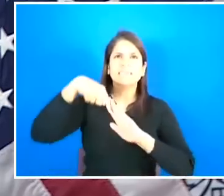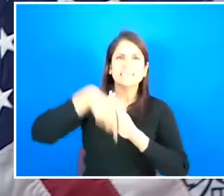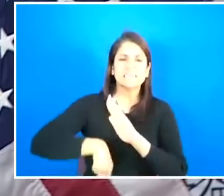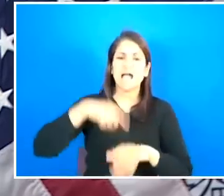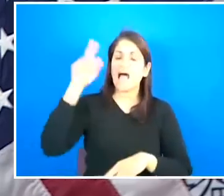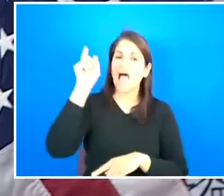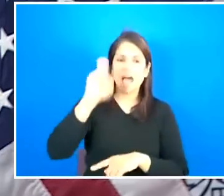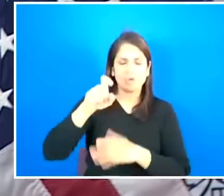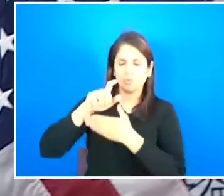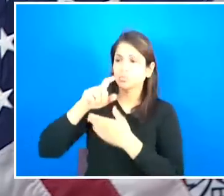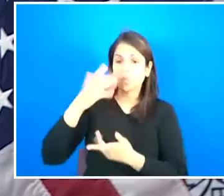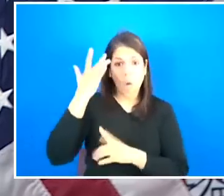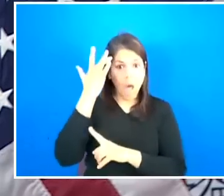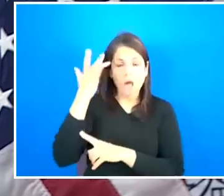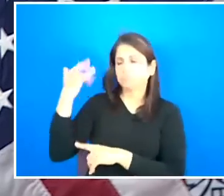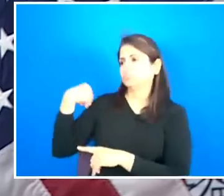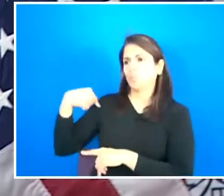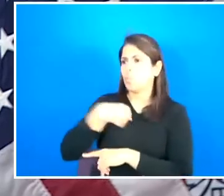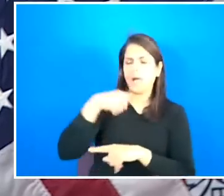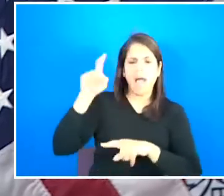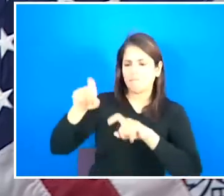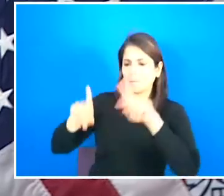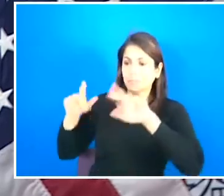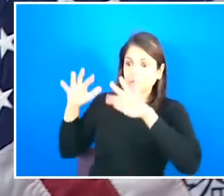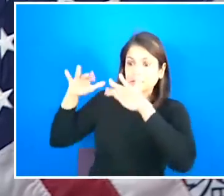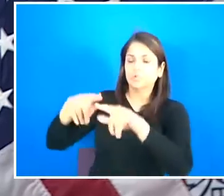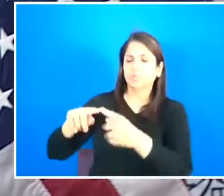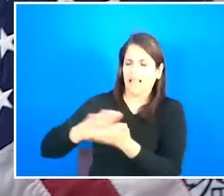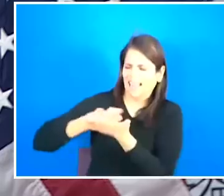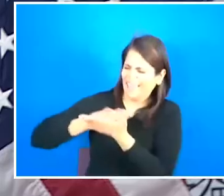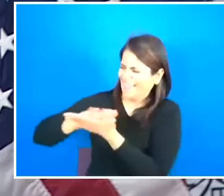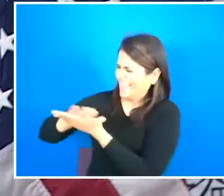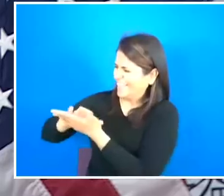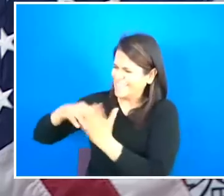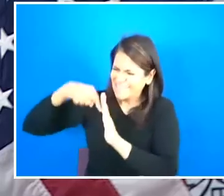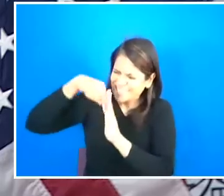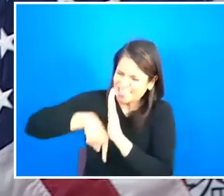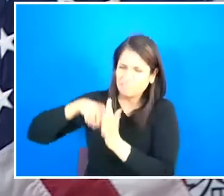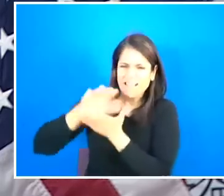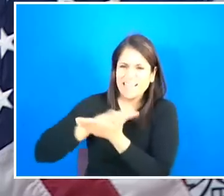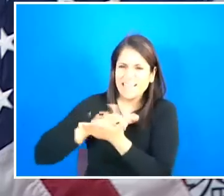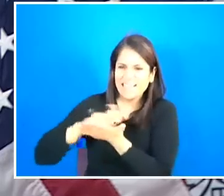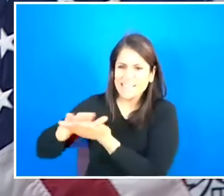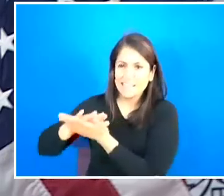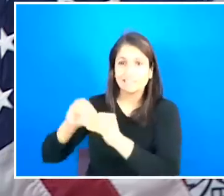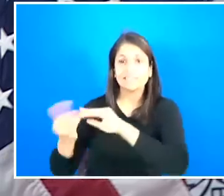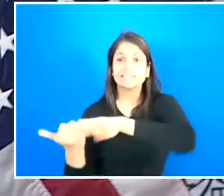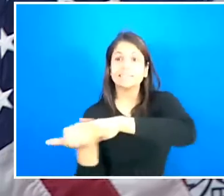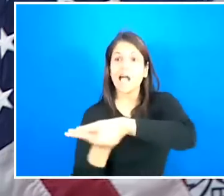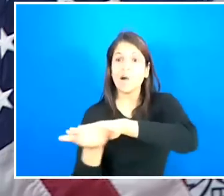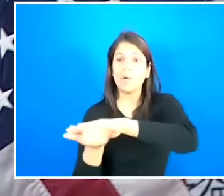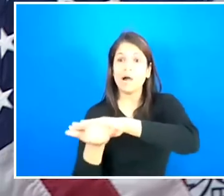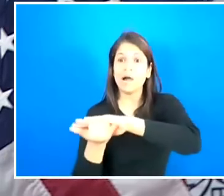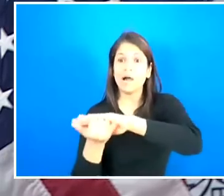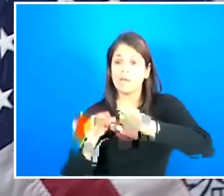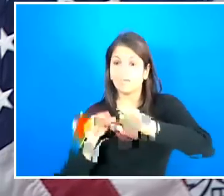EVERYONE IN THIS MONTME. HAVE A SHUTTLE BUS THAT TAKES NYA CUSTOMERS WHO NEED TO GET ON